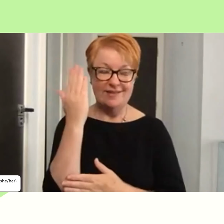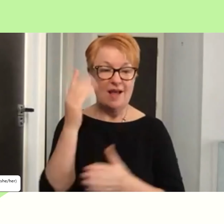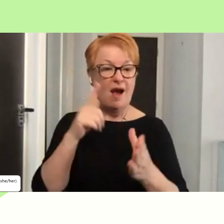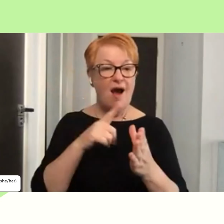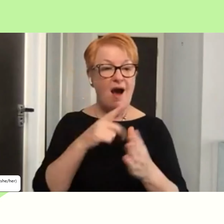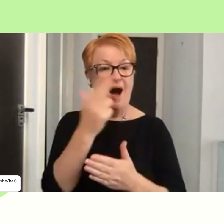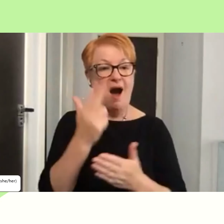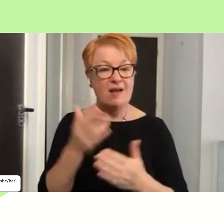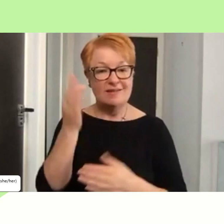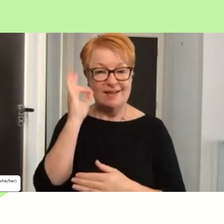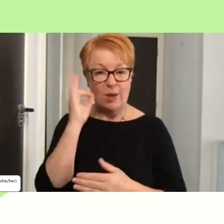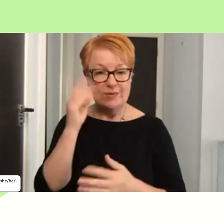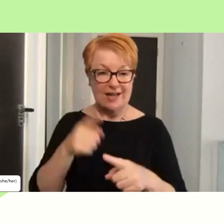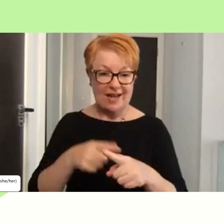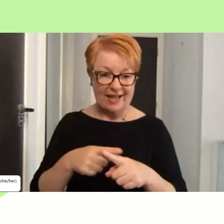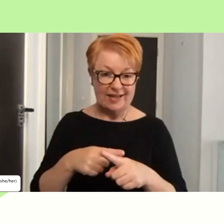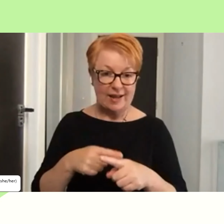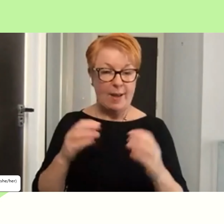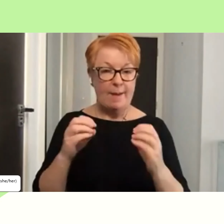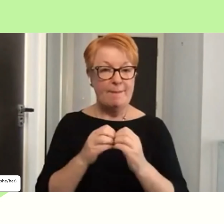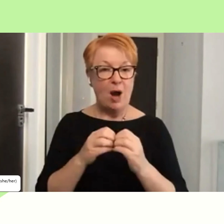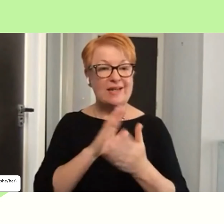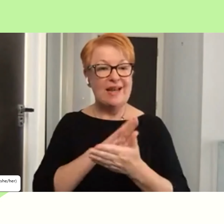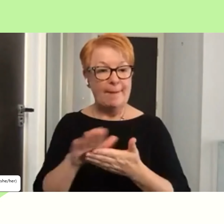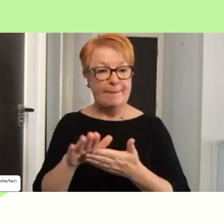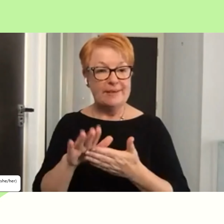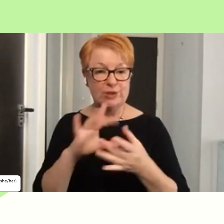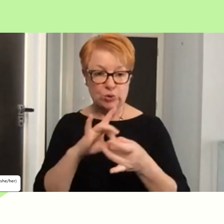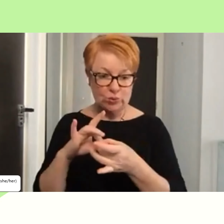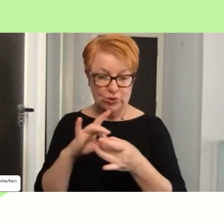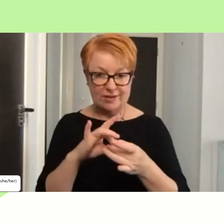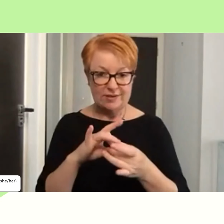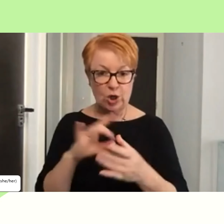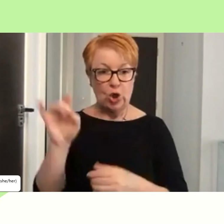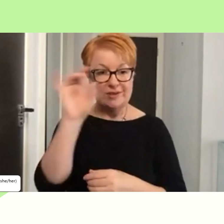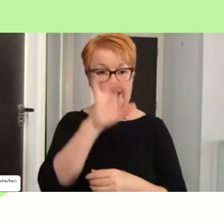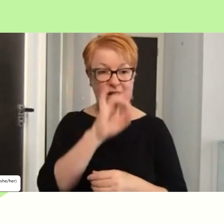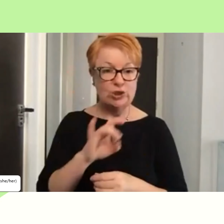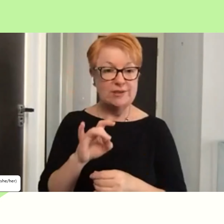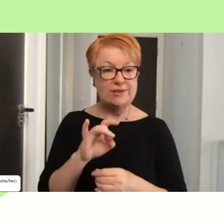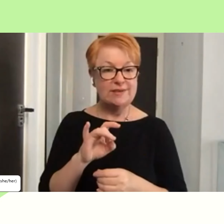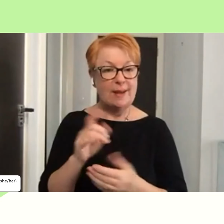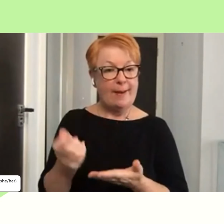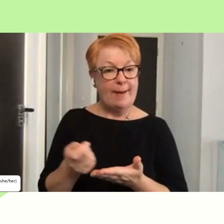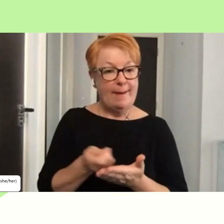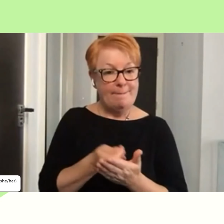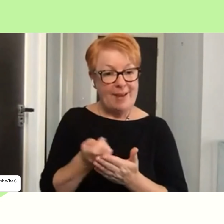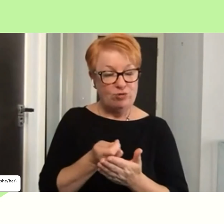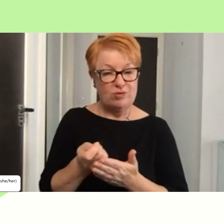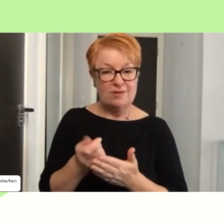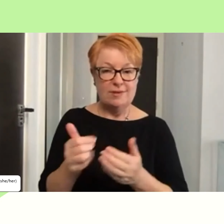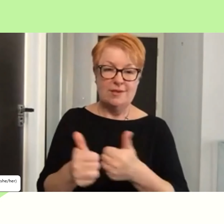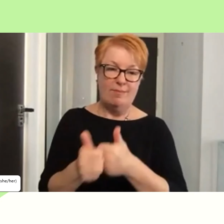Barrington Hibbert Associates, our Constellations Patrons and UP Supporters for supporting this programme.